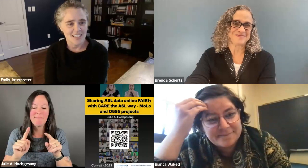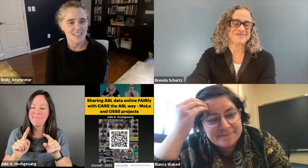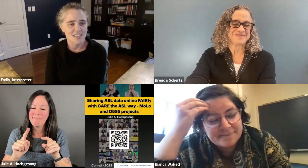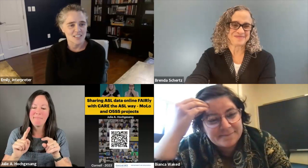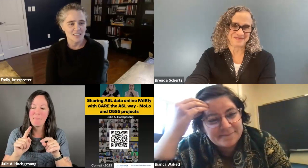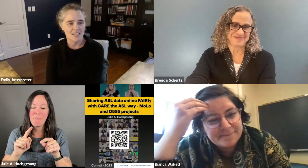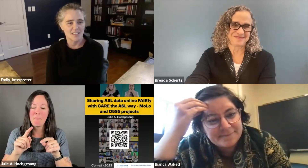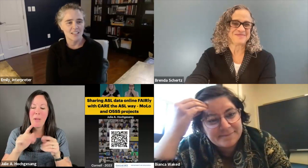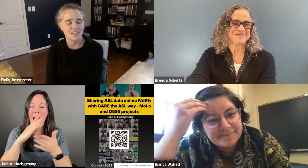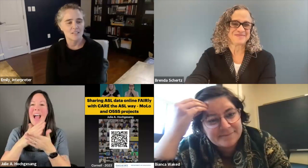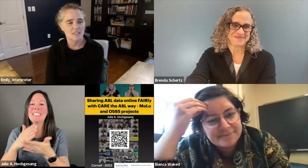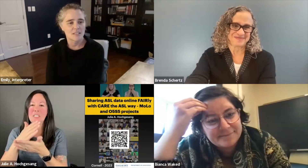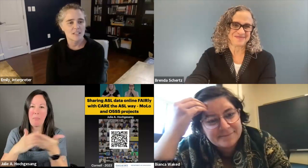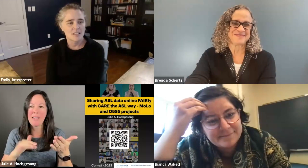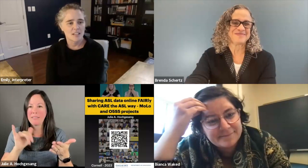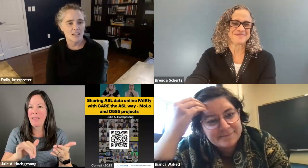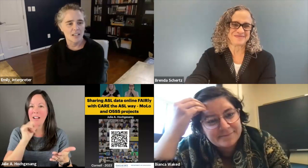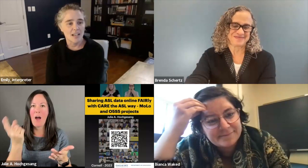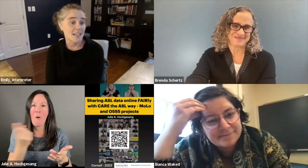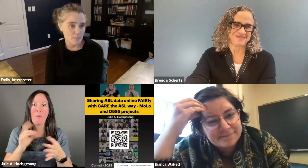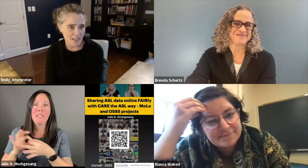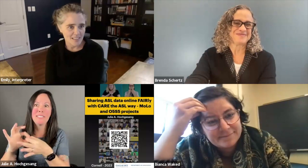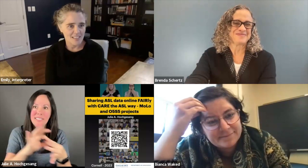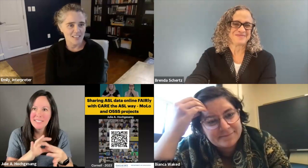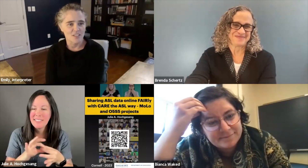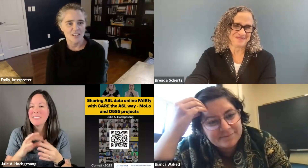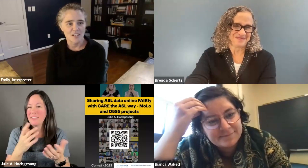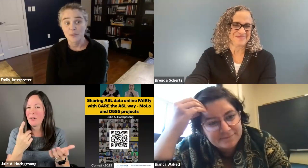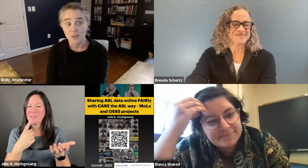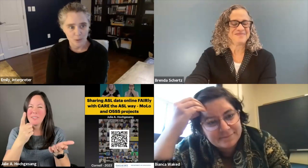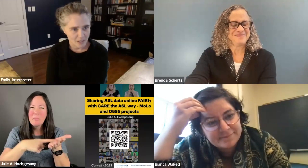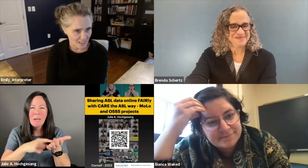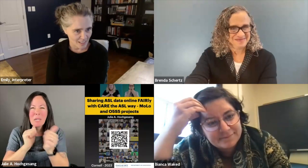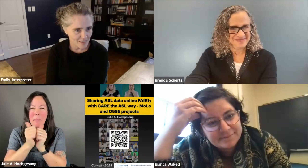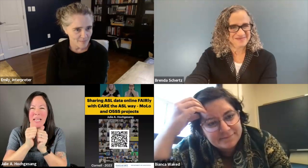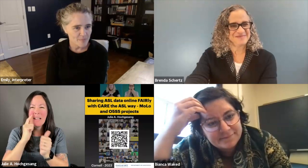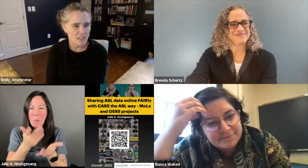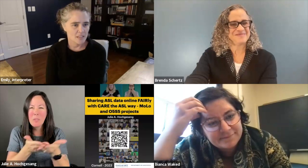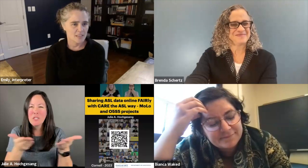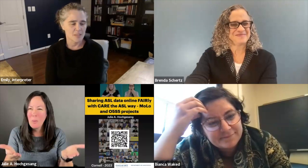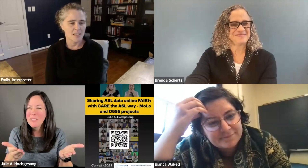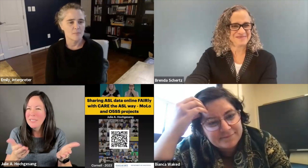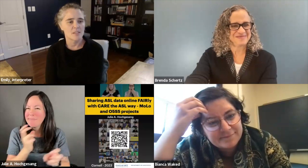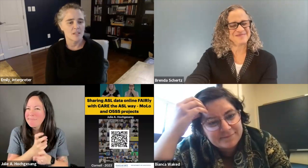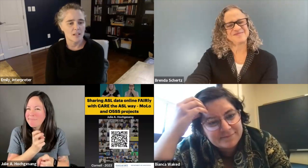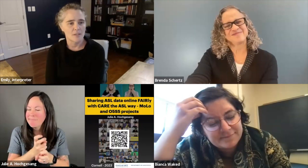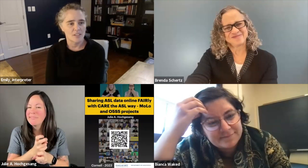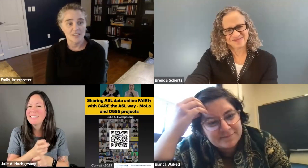has aspects that are not always coordinated sometimes there's a